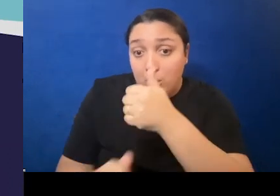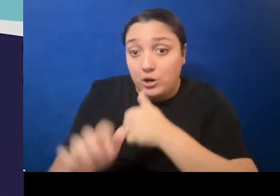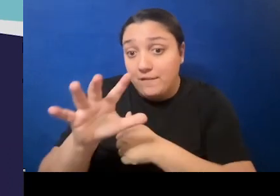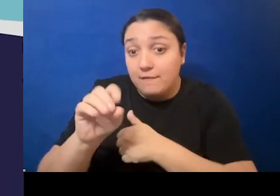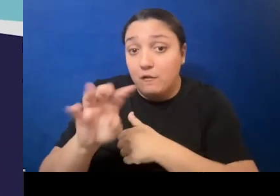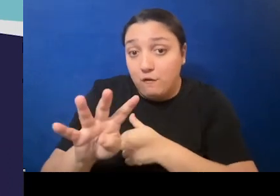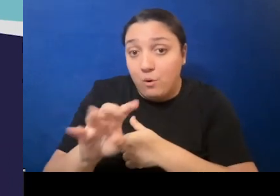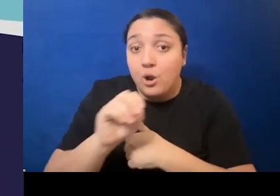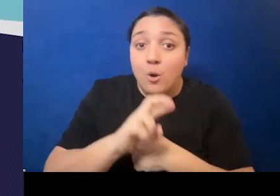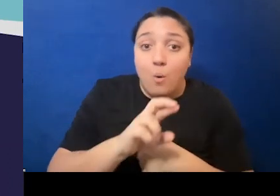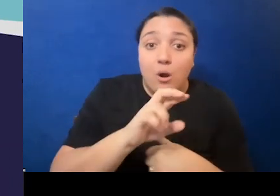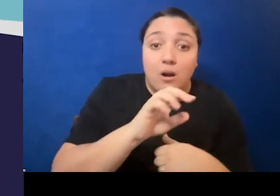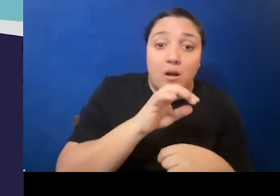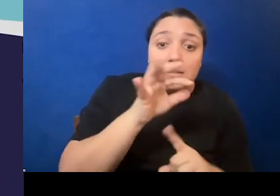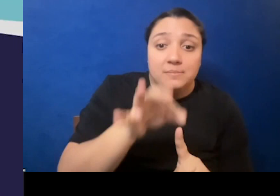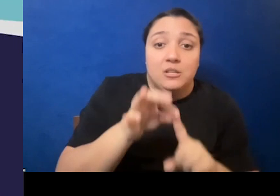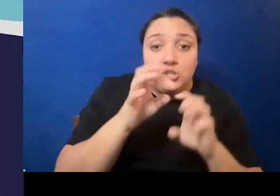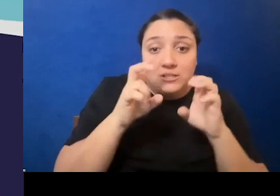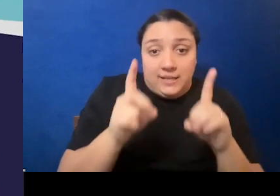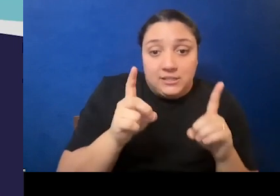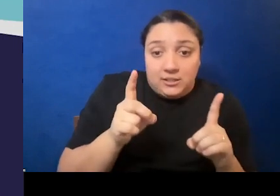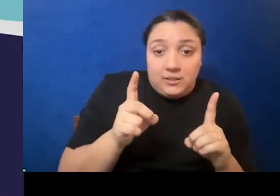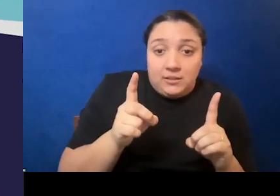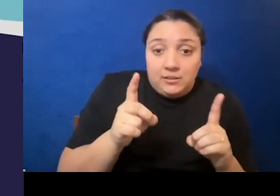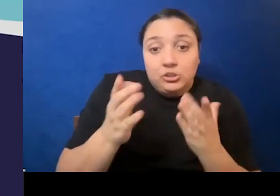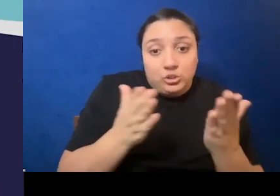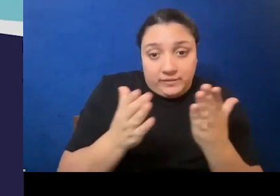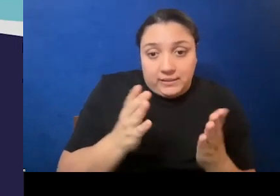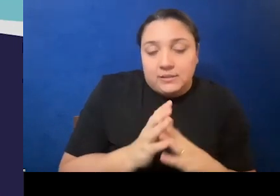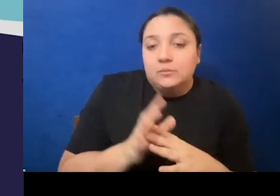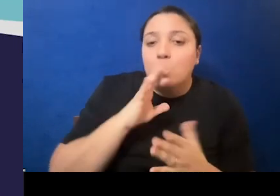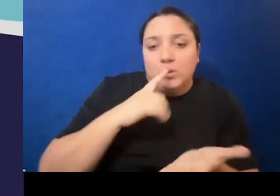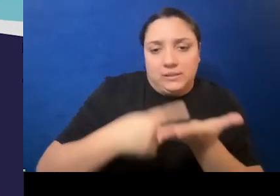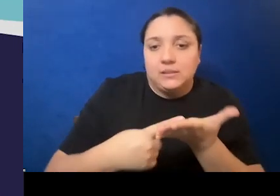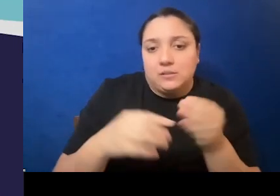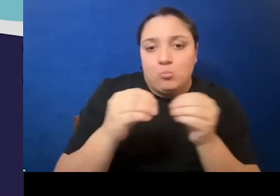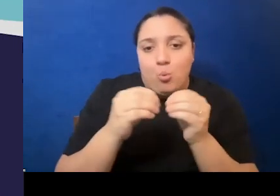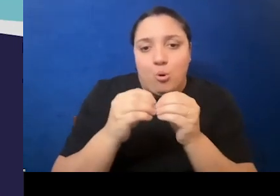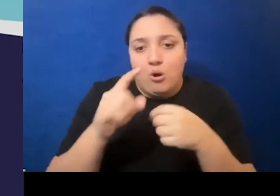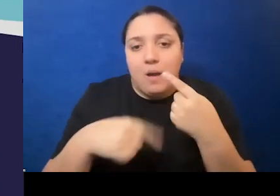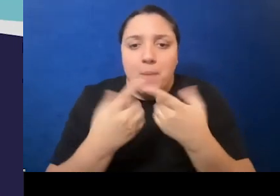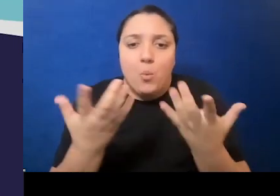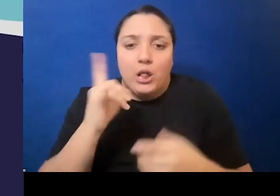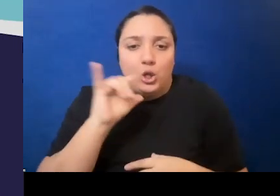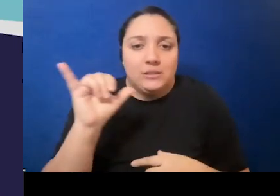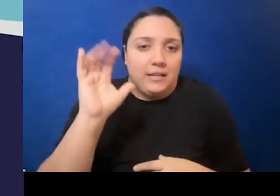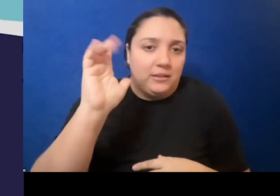THAT MERITS IN SOME CASES 504 ACCOMMODATION OR SPECIAL